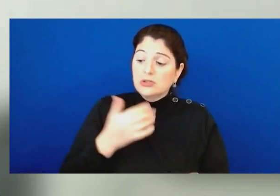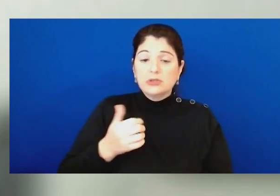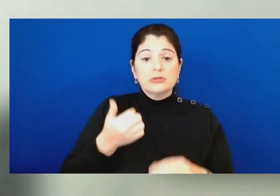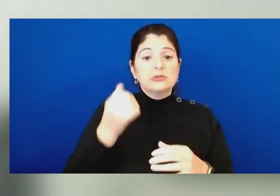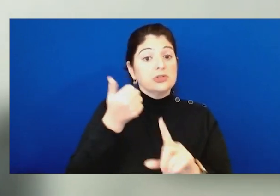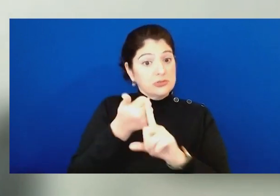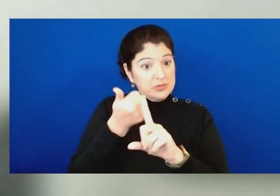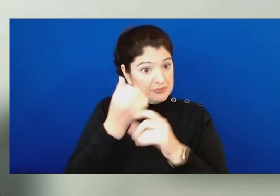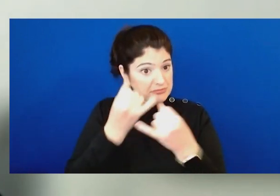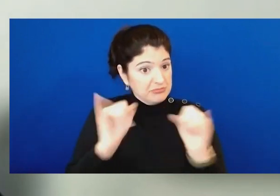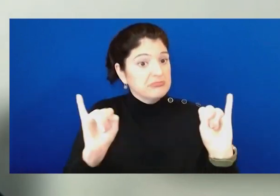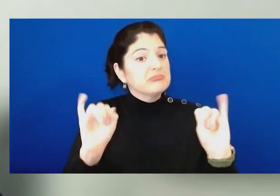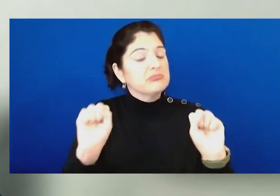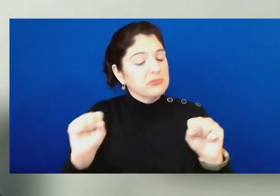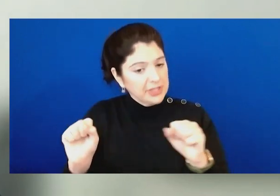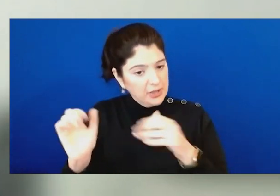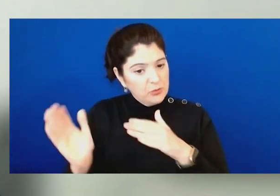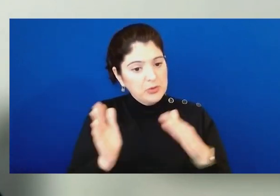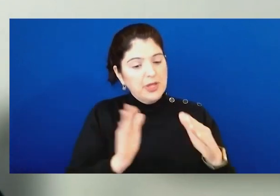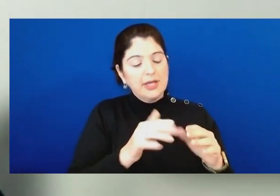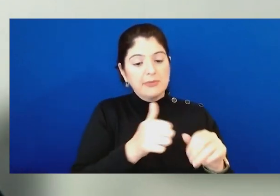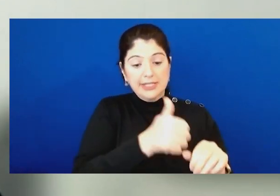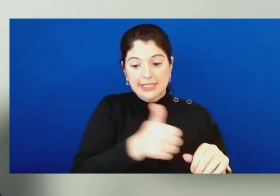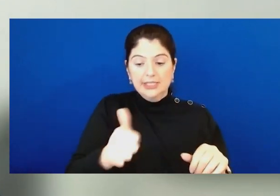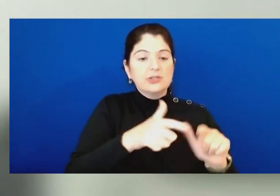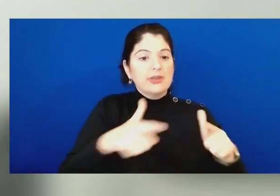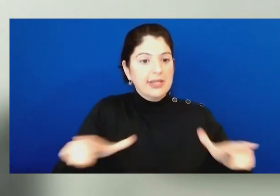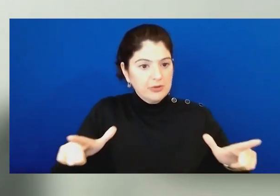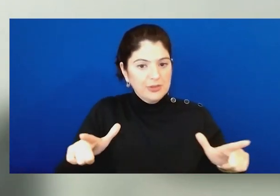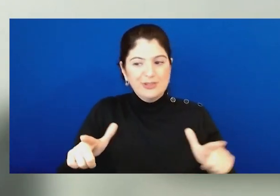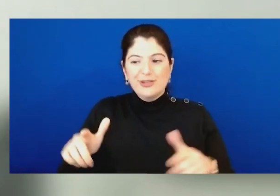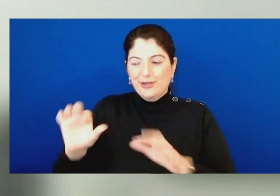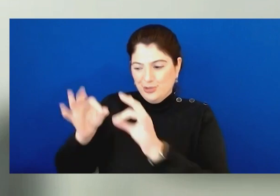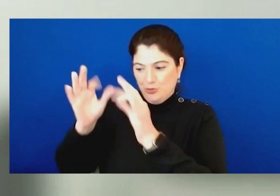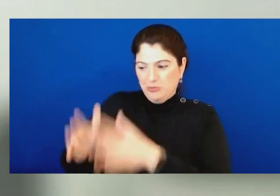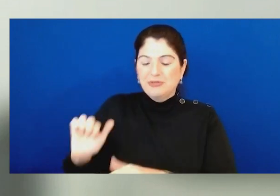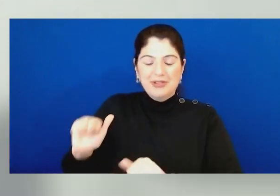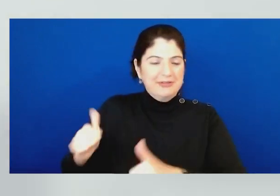We will organize by language so that the interpreters can help us communicate efficiently.